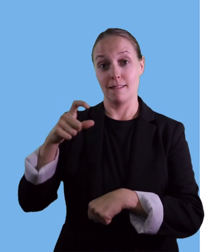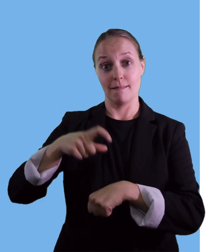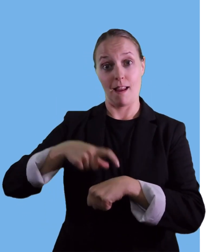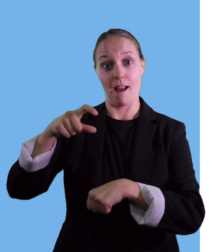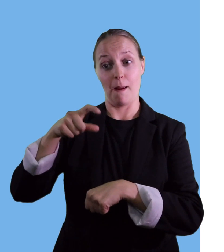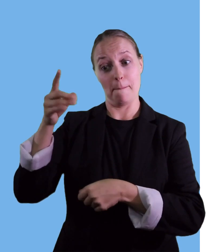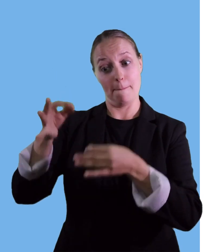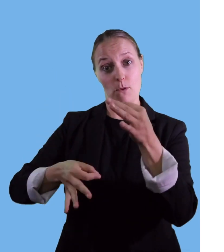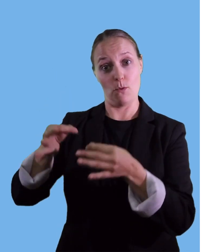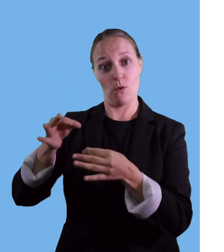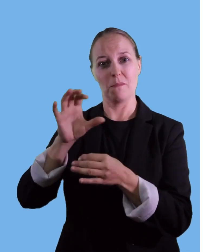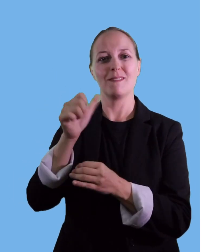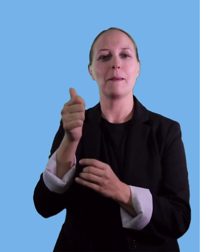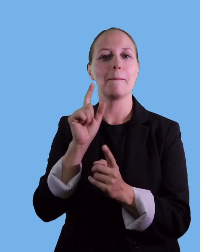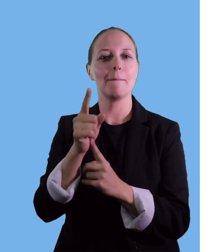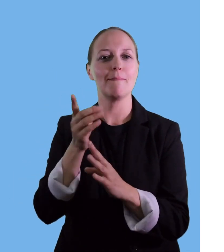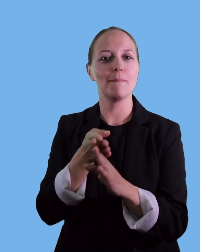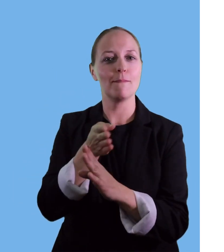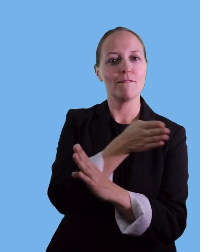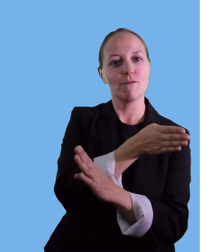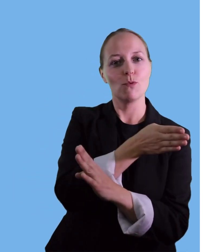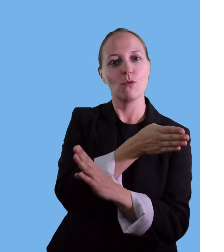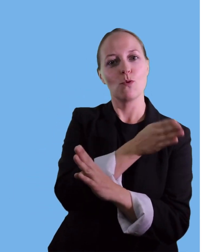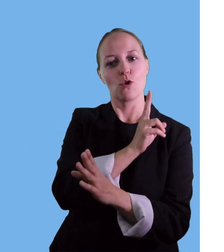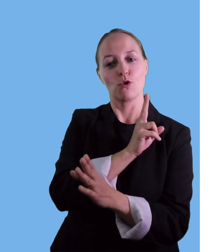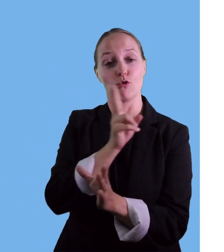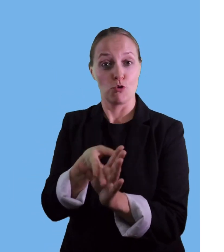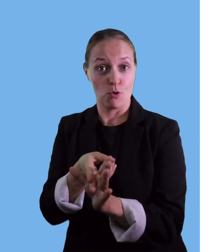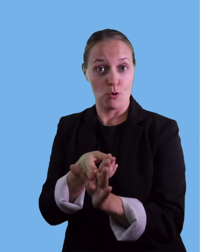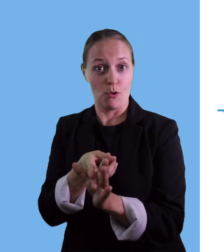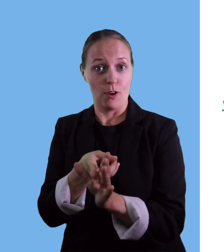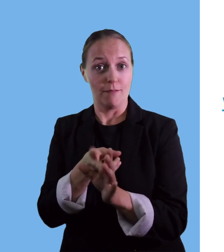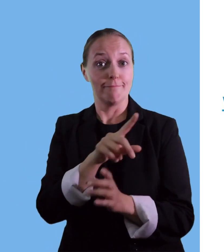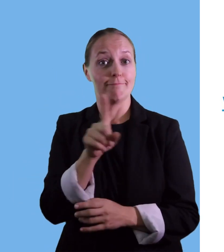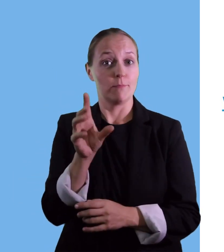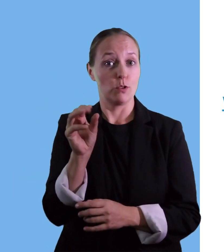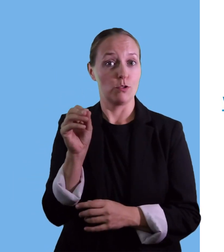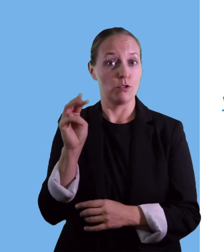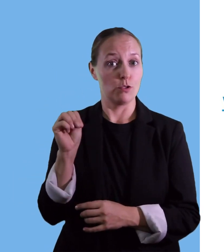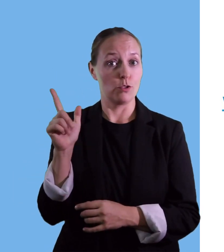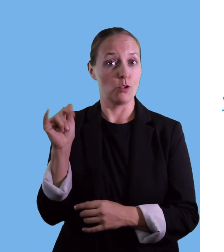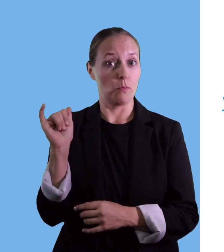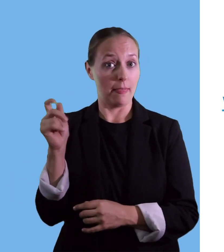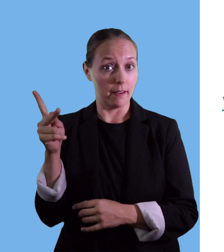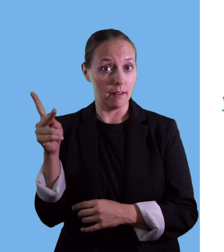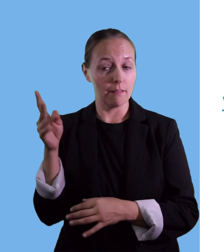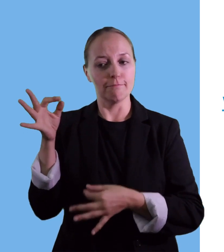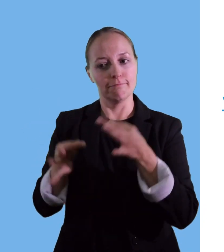At about ten minutes before your scheduled court hearing, join the meeting by selecting the Zoom meeting link